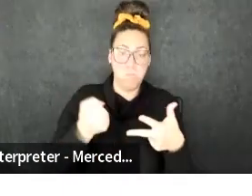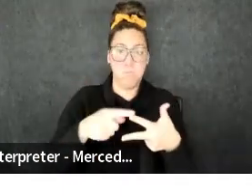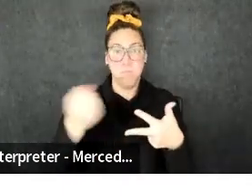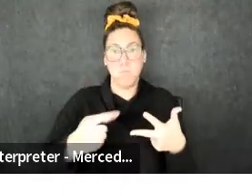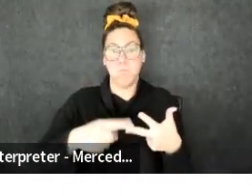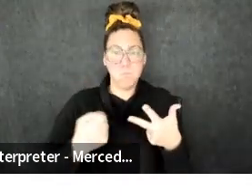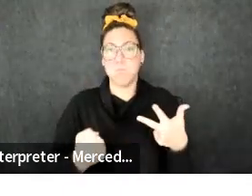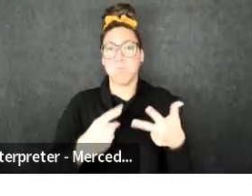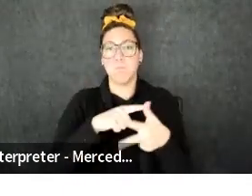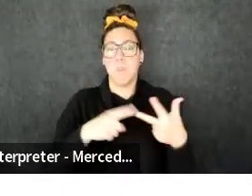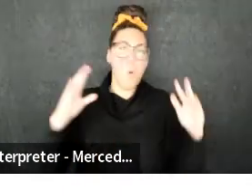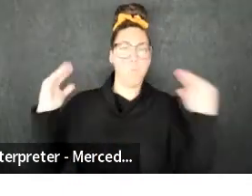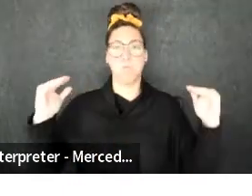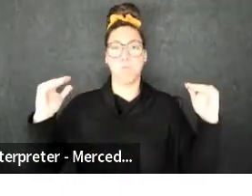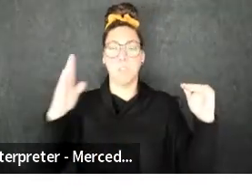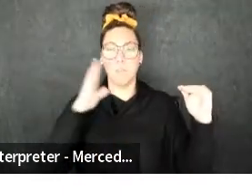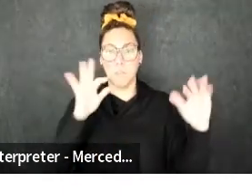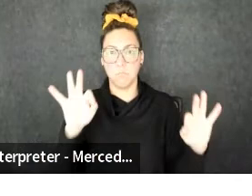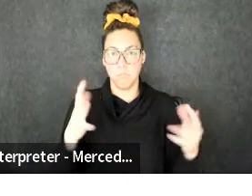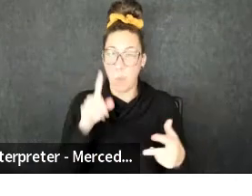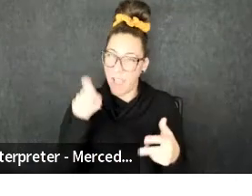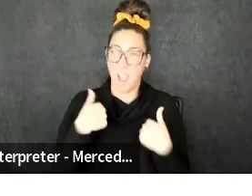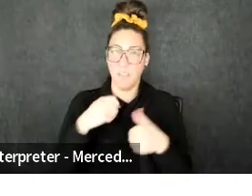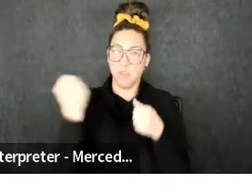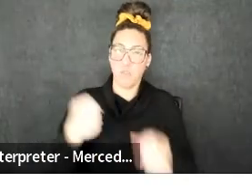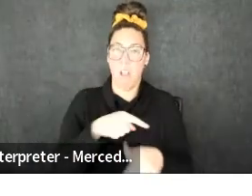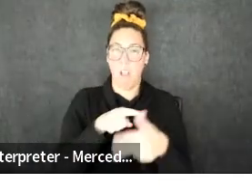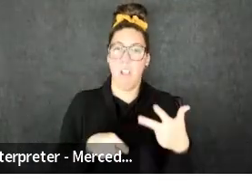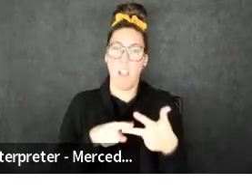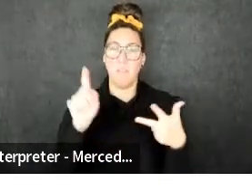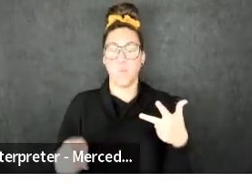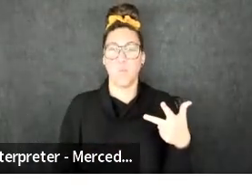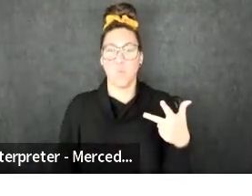Our hope is going to diminish. Before I move on with the fostering of hope.